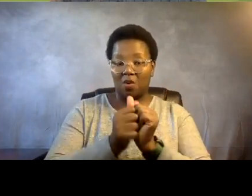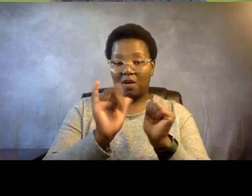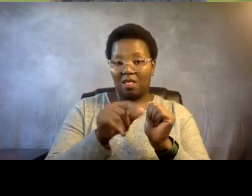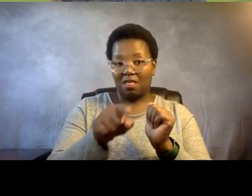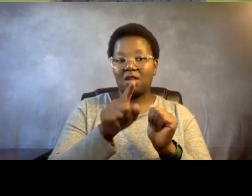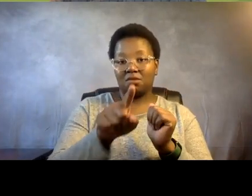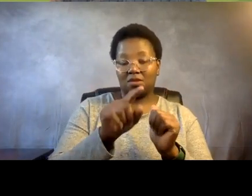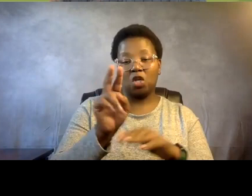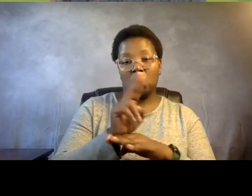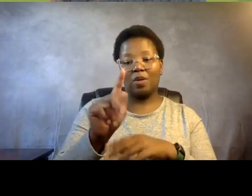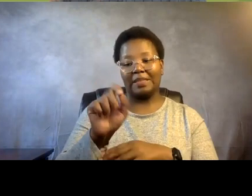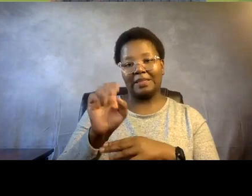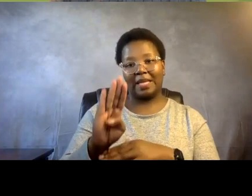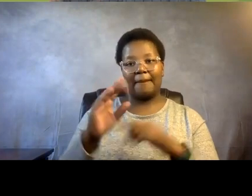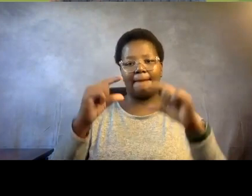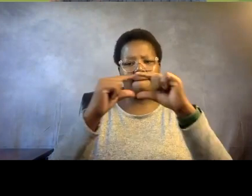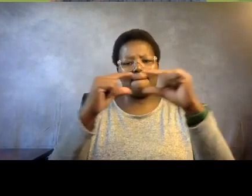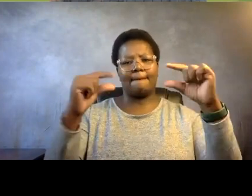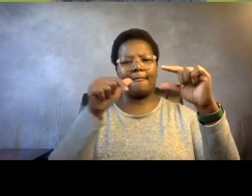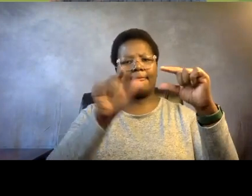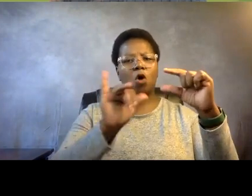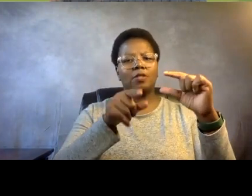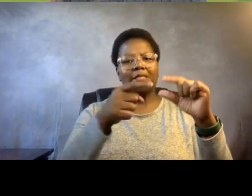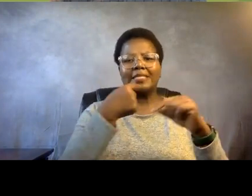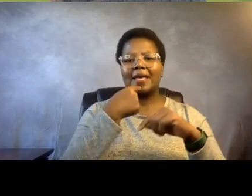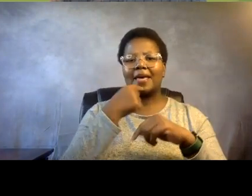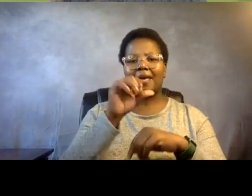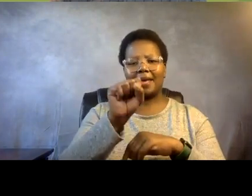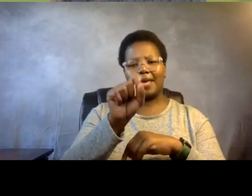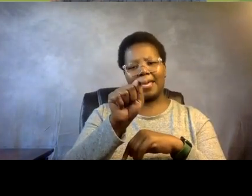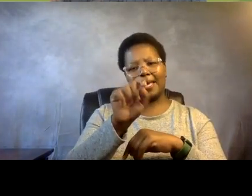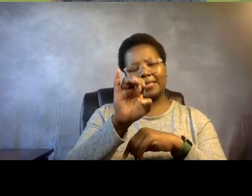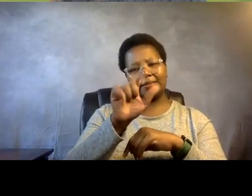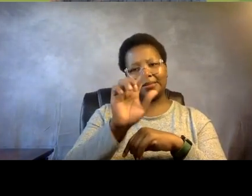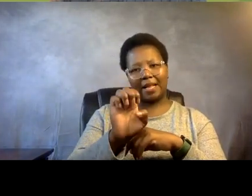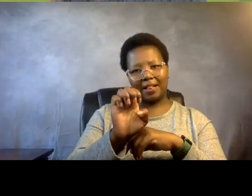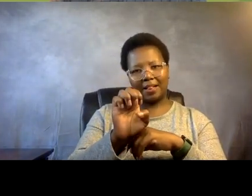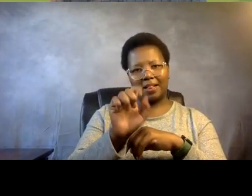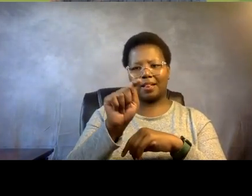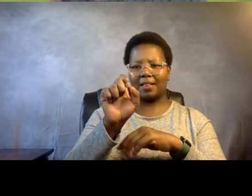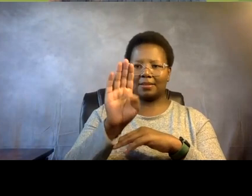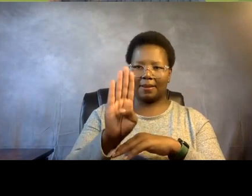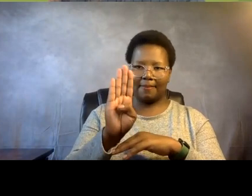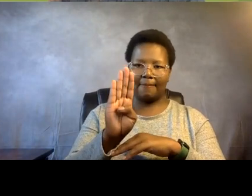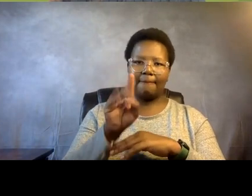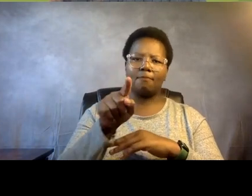is the Styles tab because it can allow you to see well, what is the style that's causing